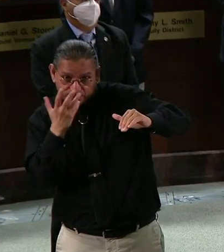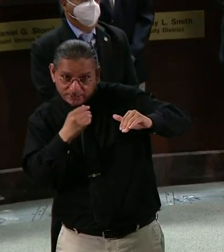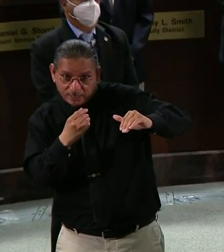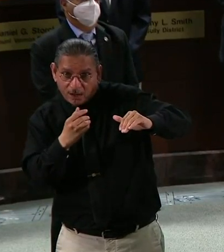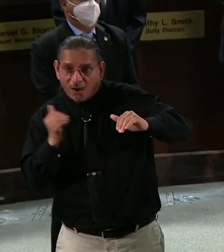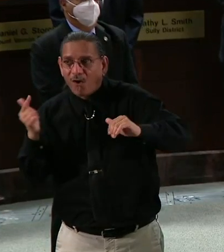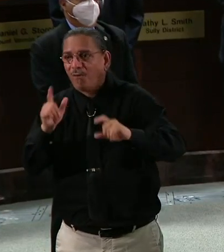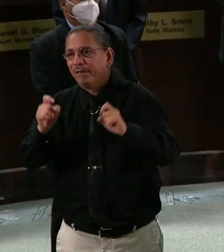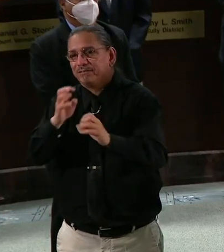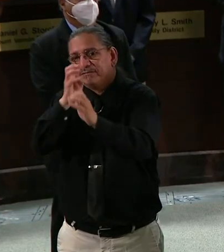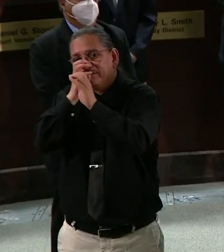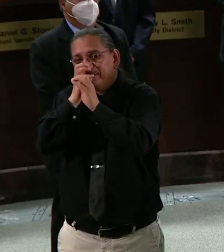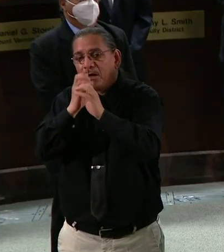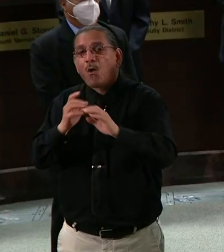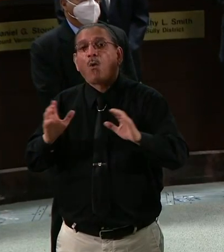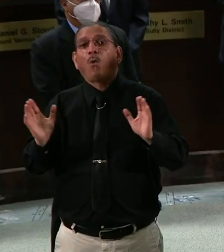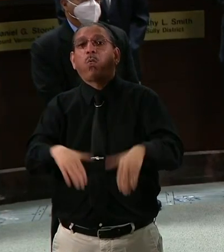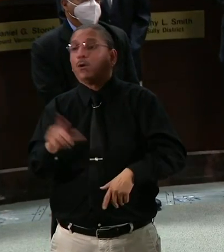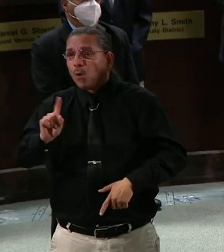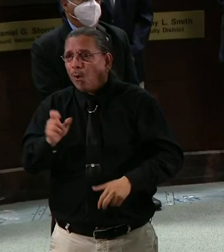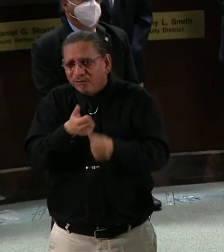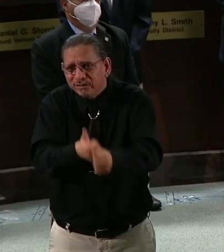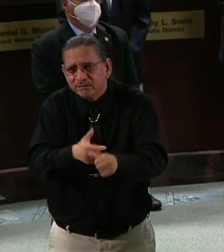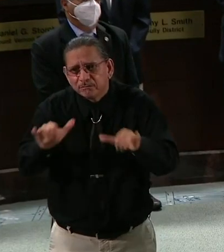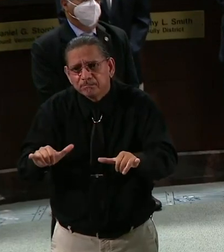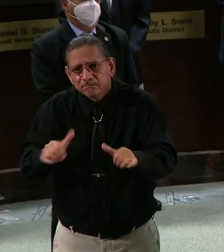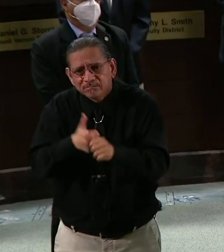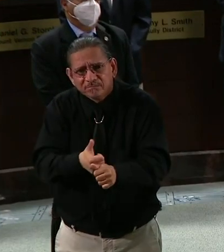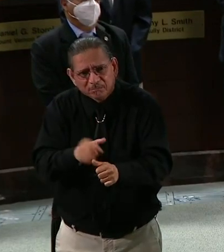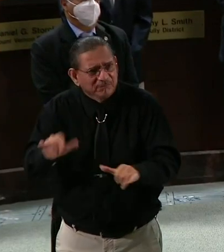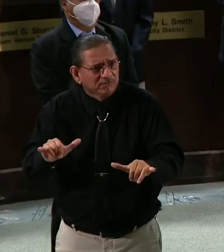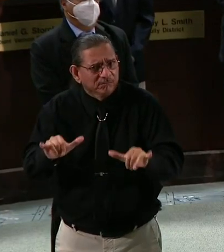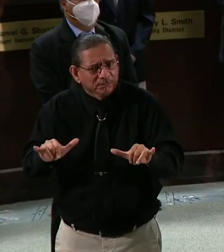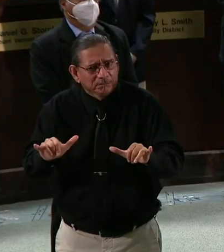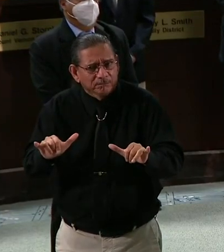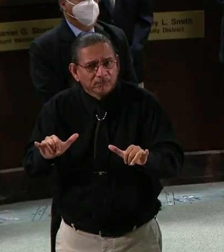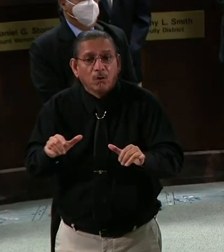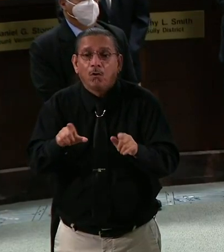TRENDING FAVORABLY- IT MUST ALL